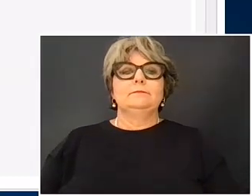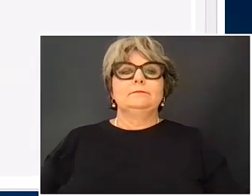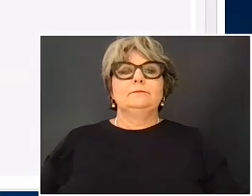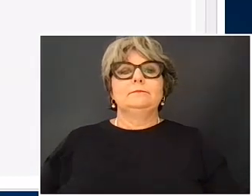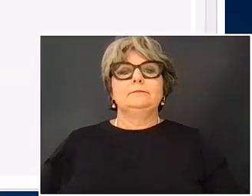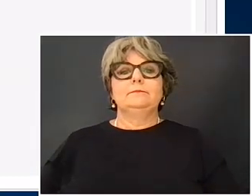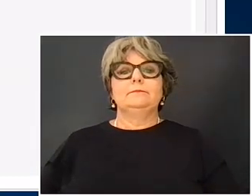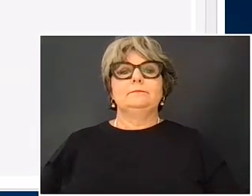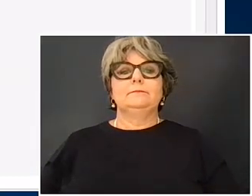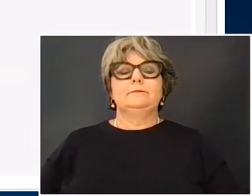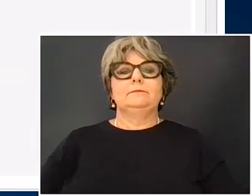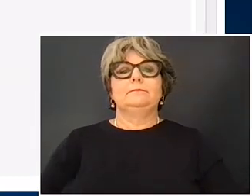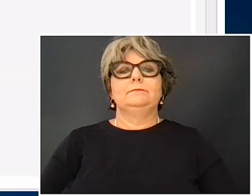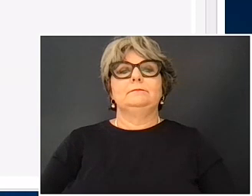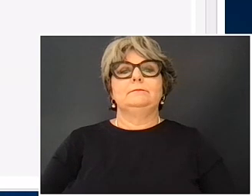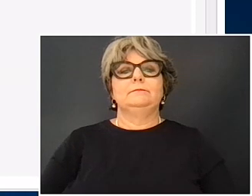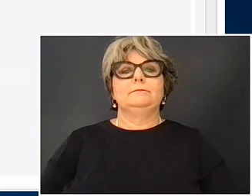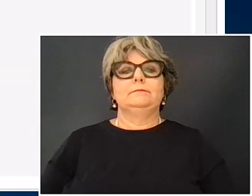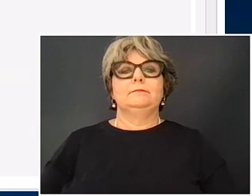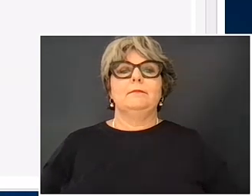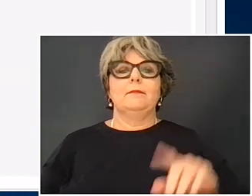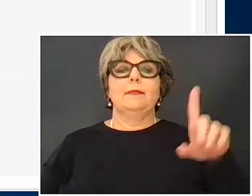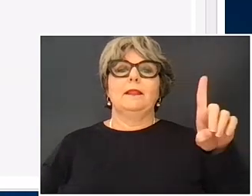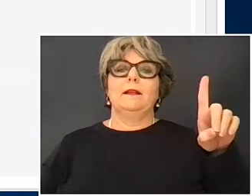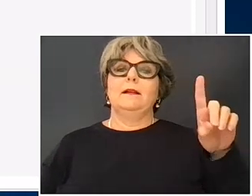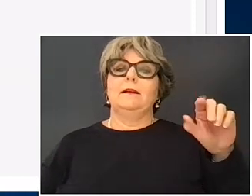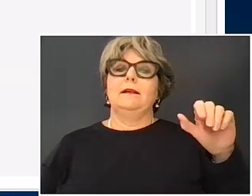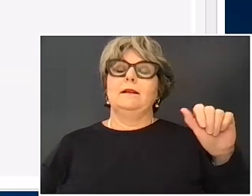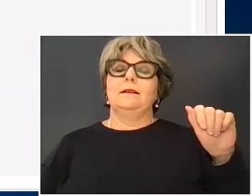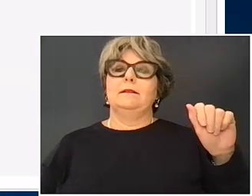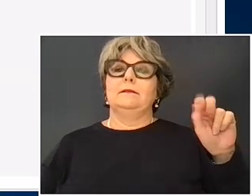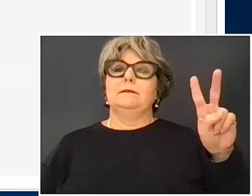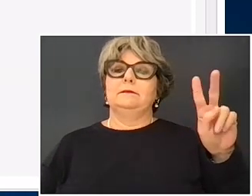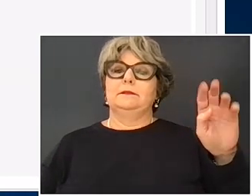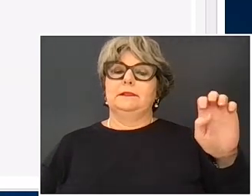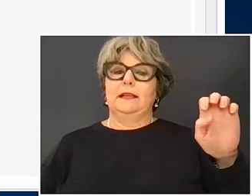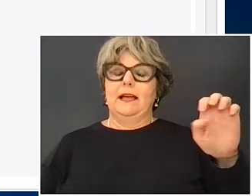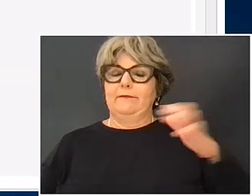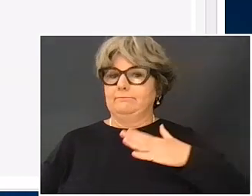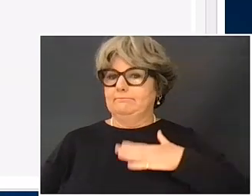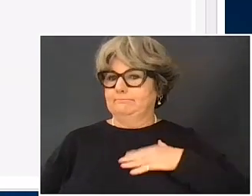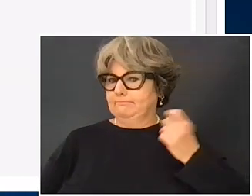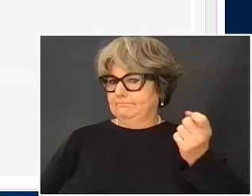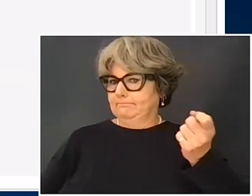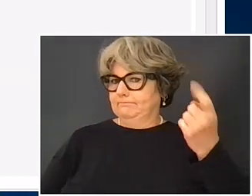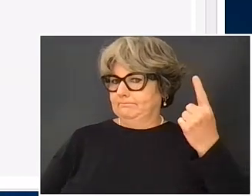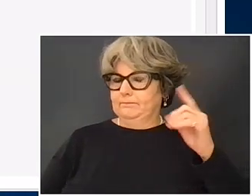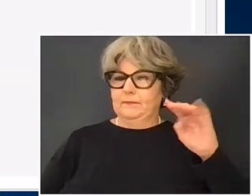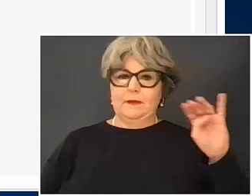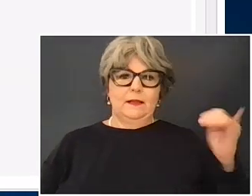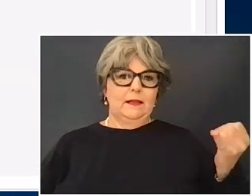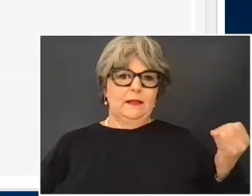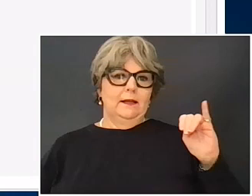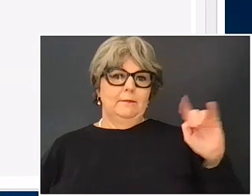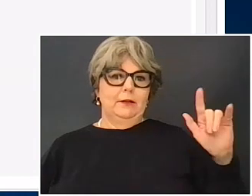I just want to confirm my understanding of what Jillian's, concern might be here.